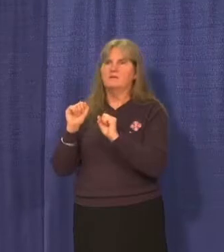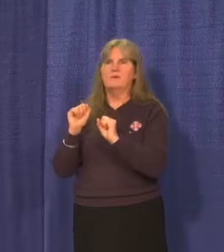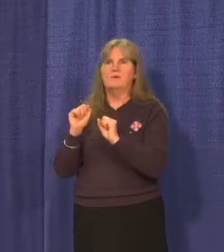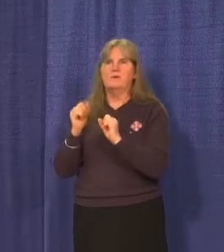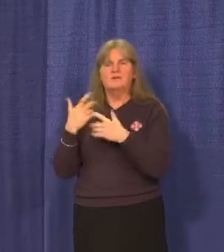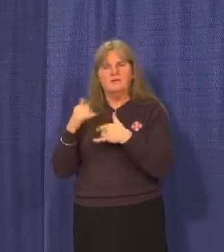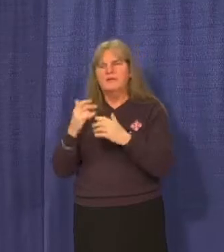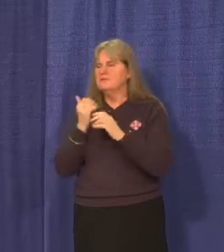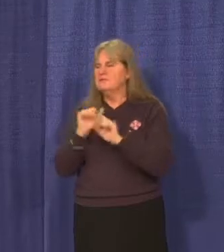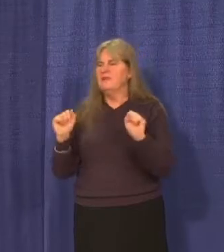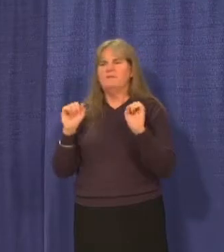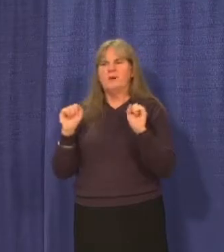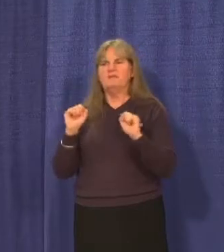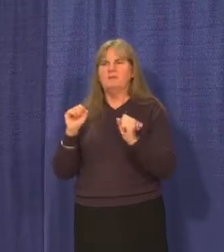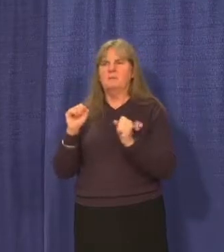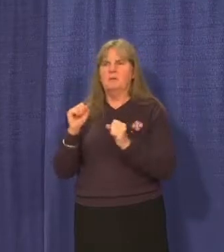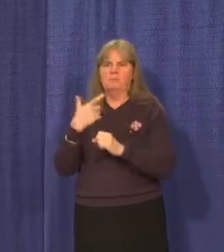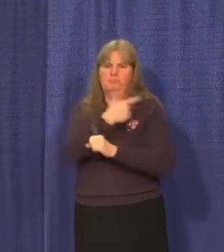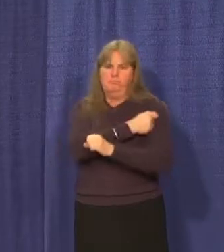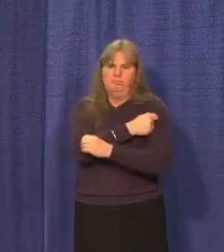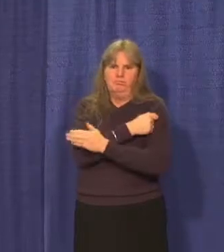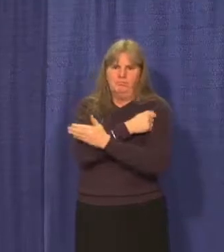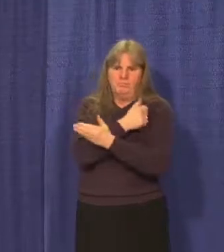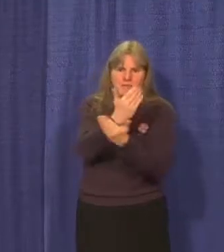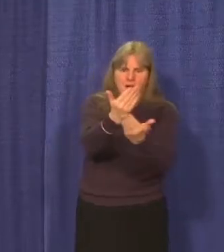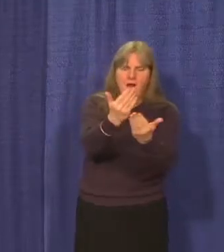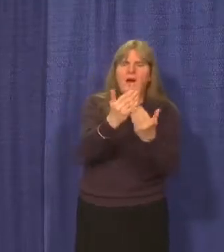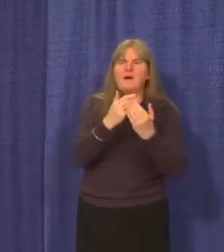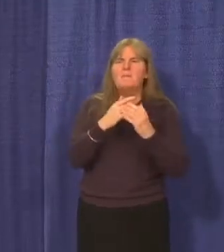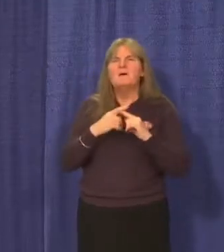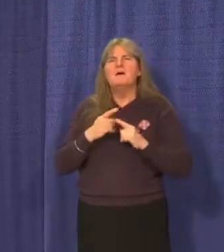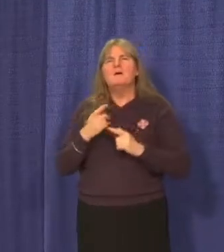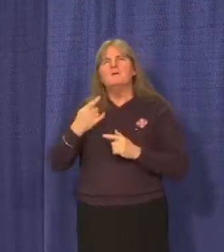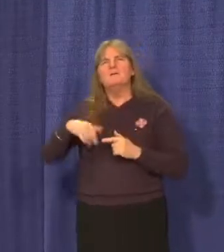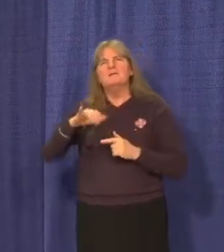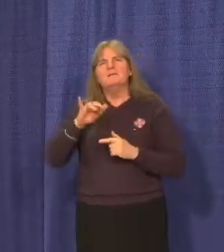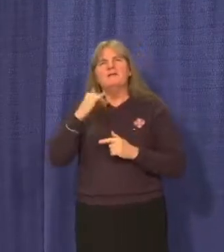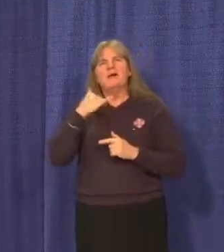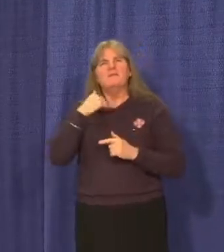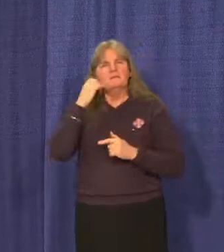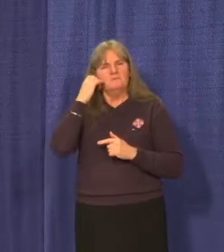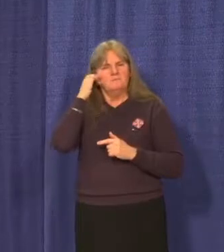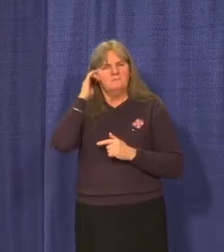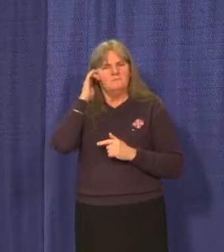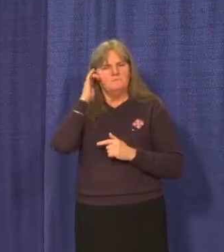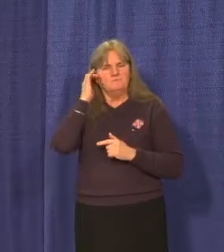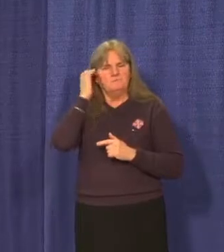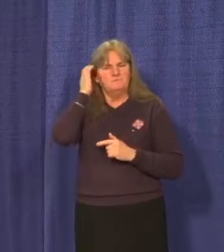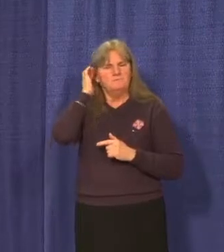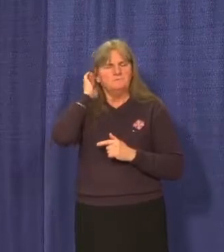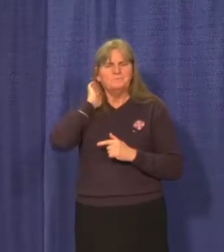safely as possible. With that being said, we still have a long way to go in making